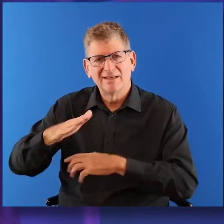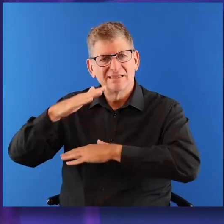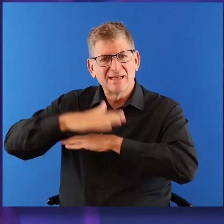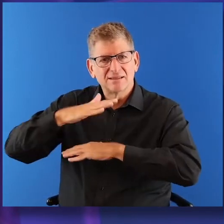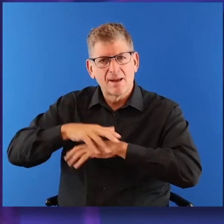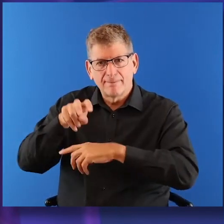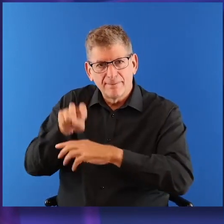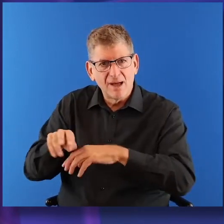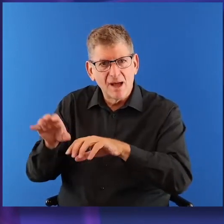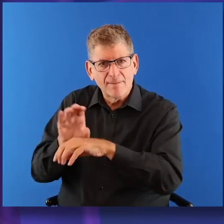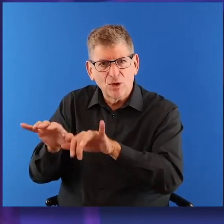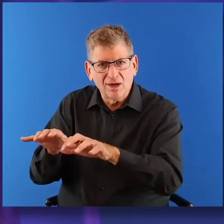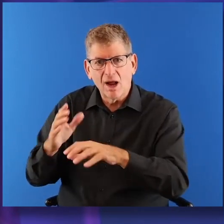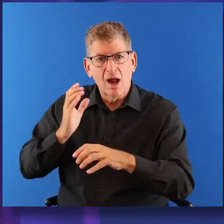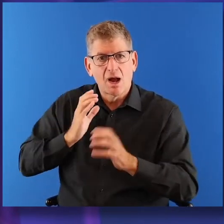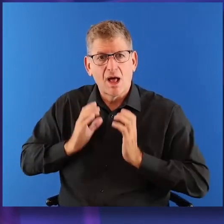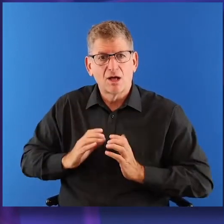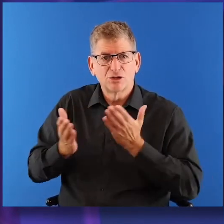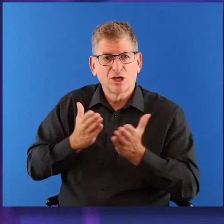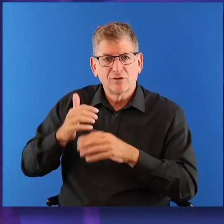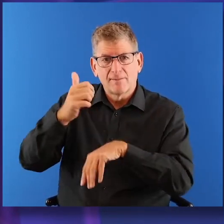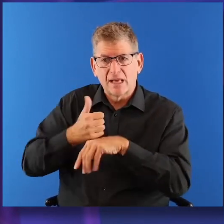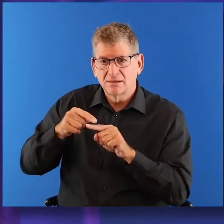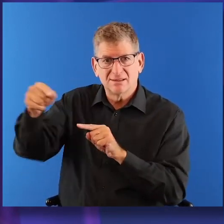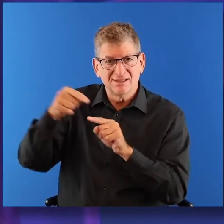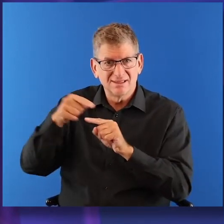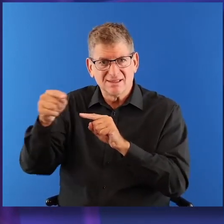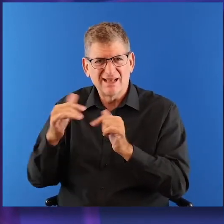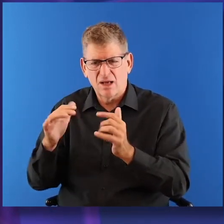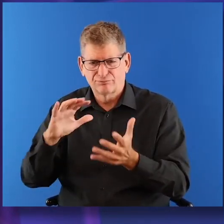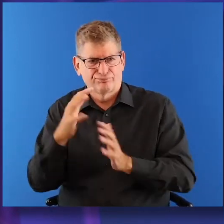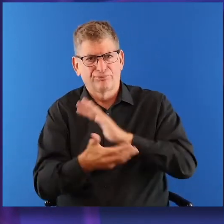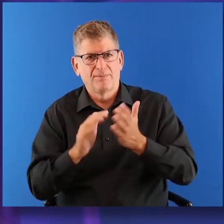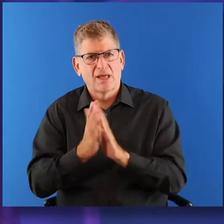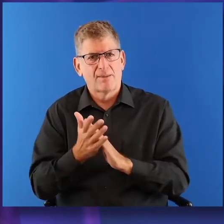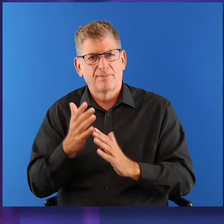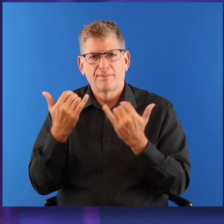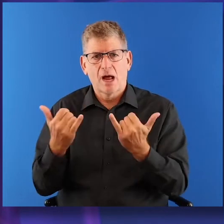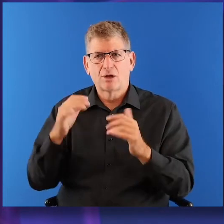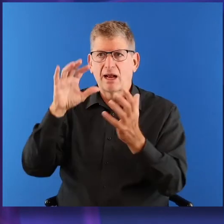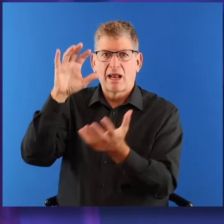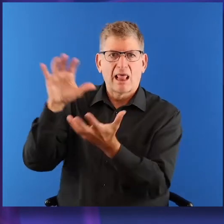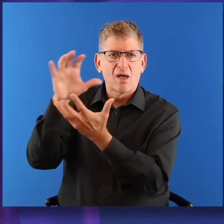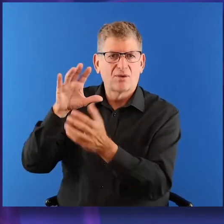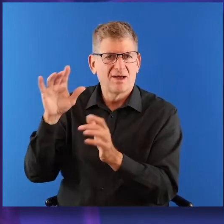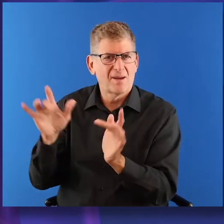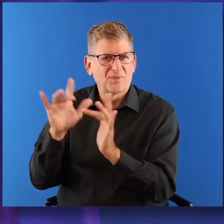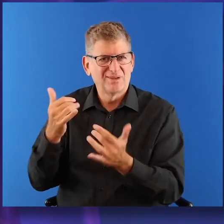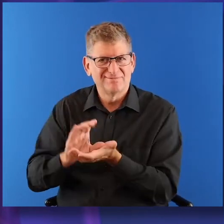the client-server based approaches, and today, we're fully in the phase of modern Cloud computing.